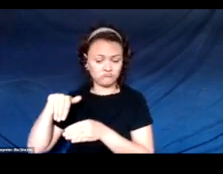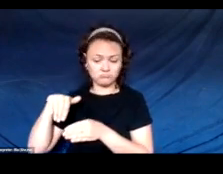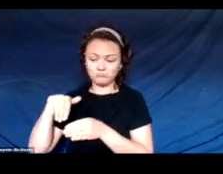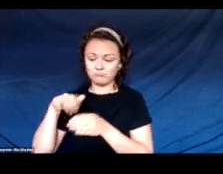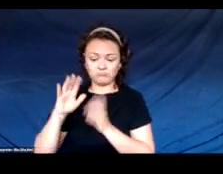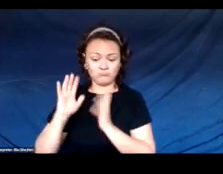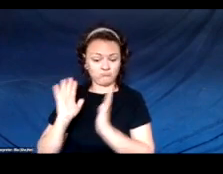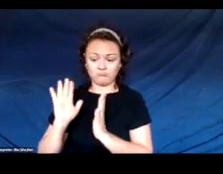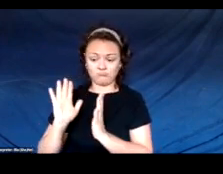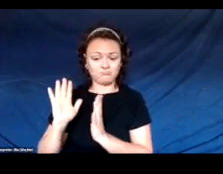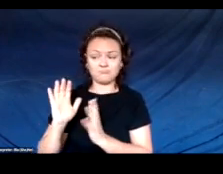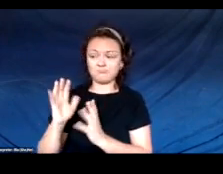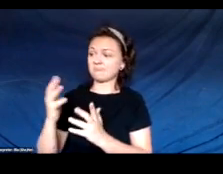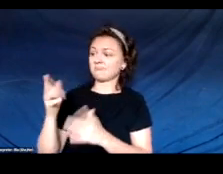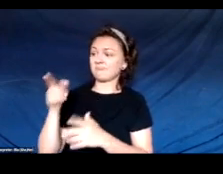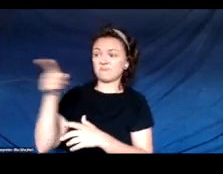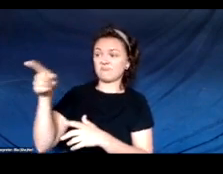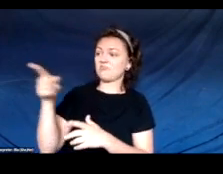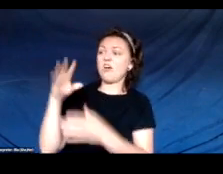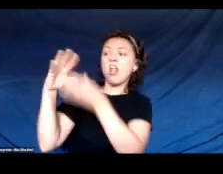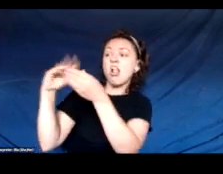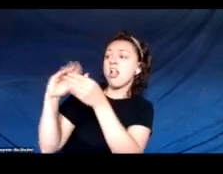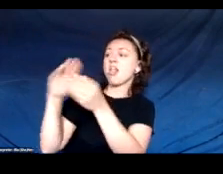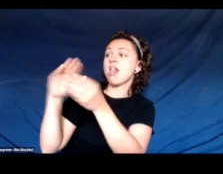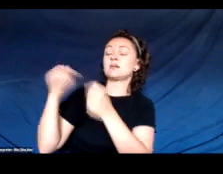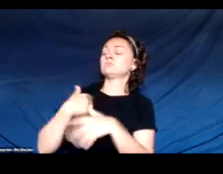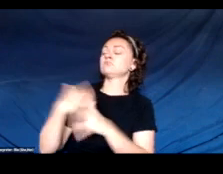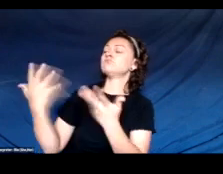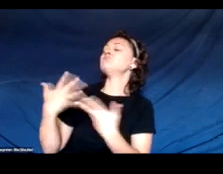too much or else we wouldn't have